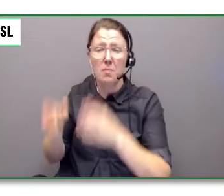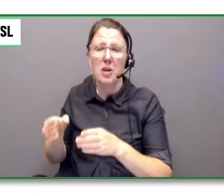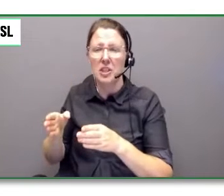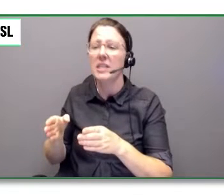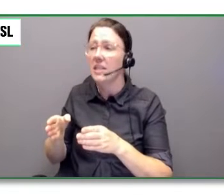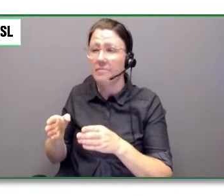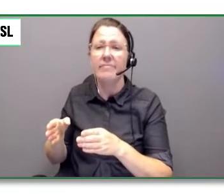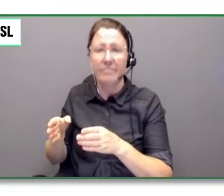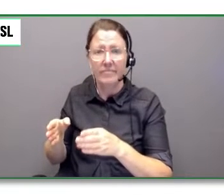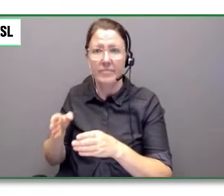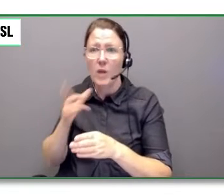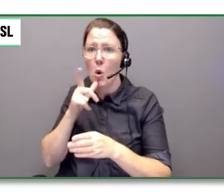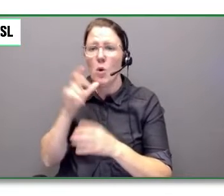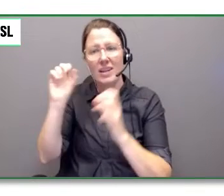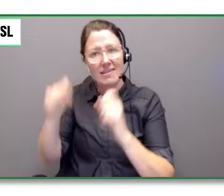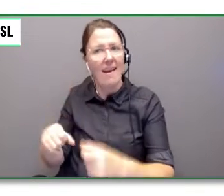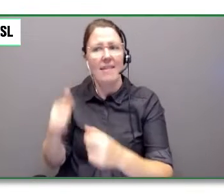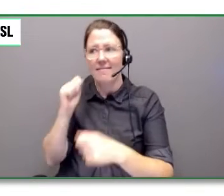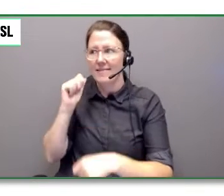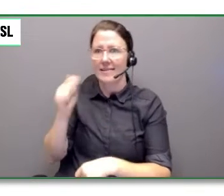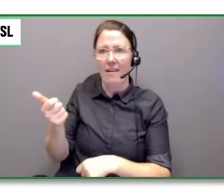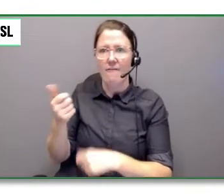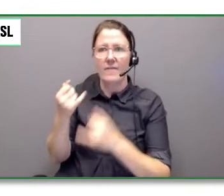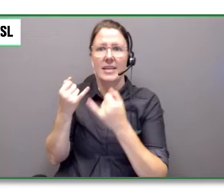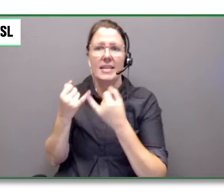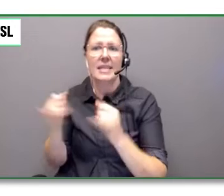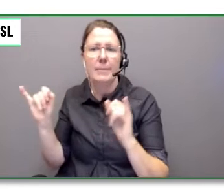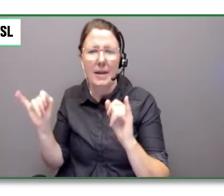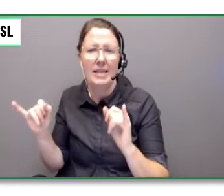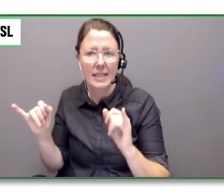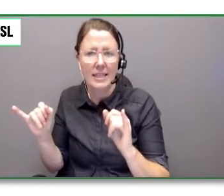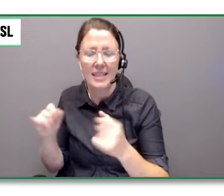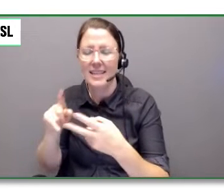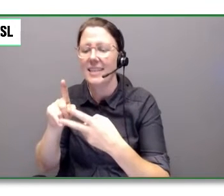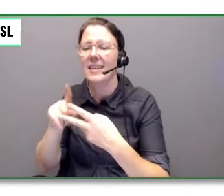says Emerson and his famous screed, "Self-Reliance," which gives justification